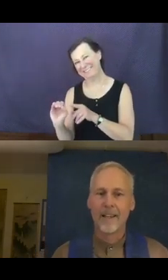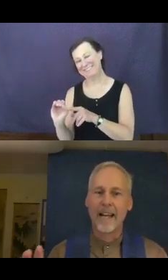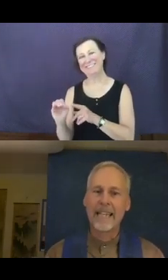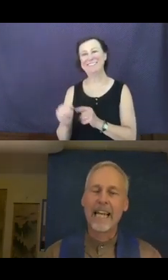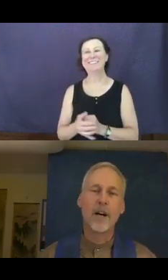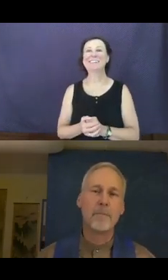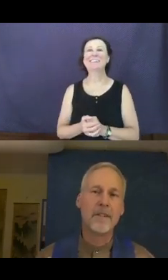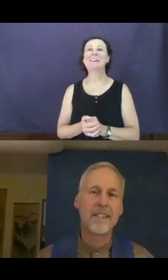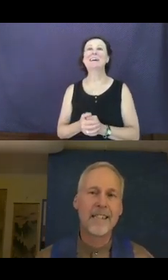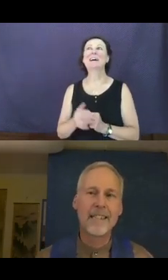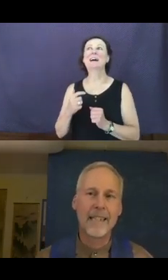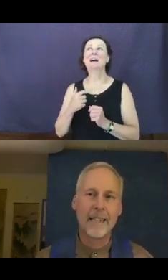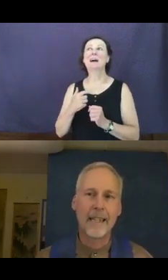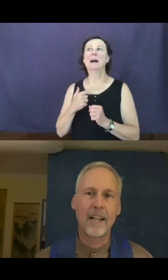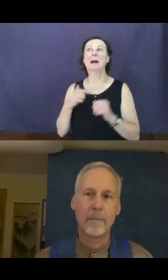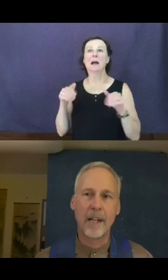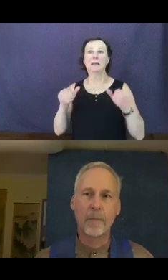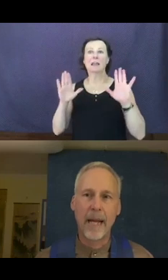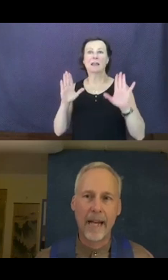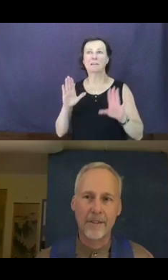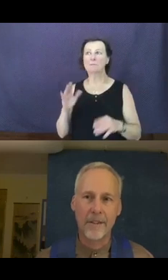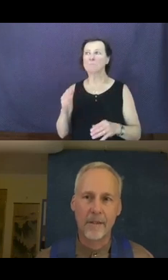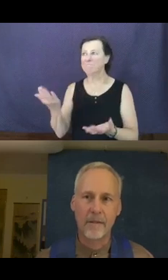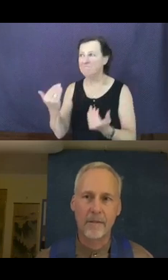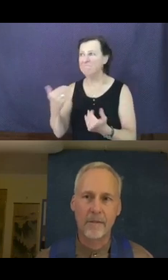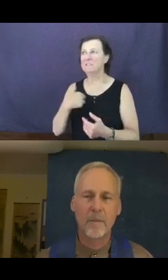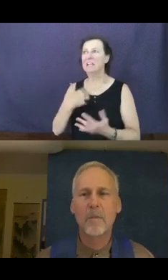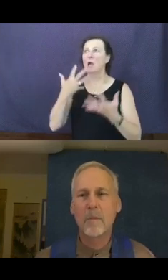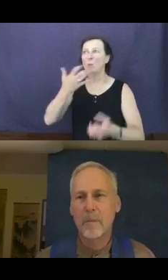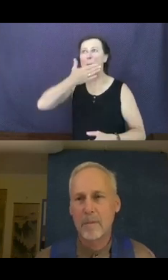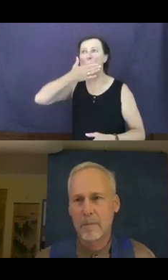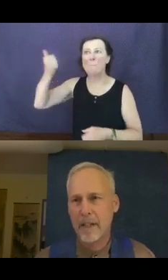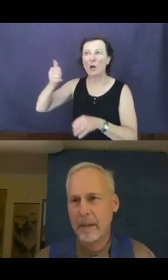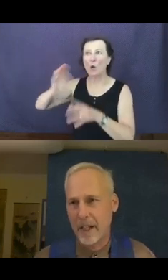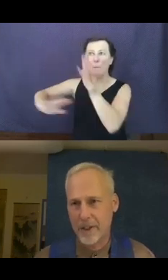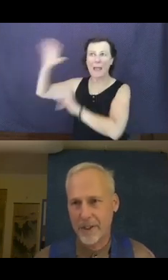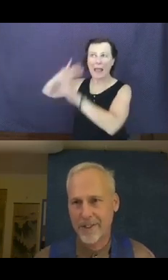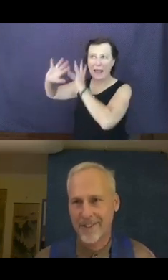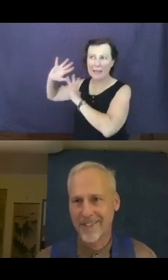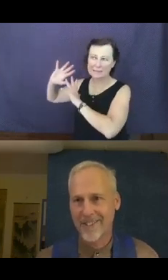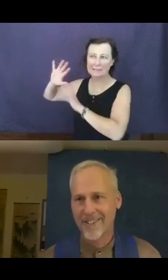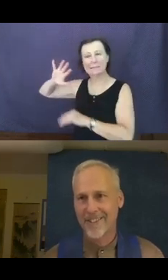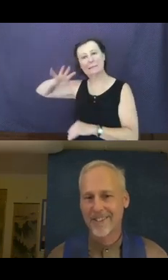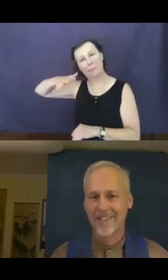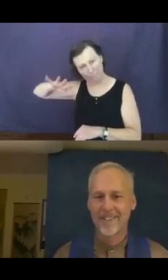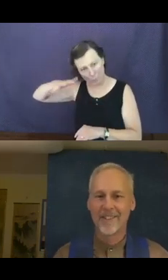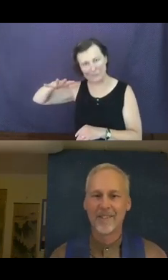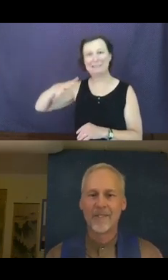I gave up insisting on a better past, pretty much.